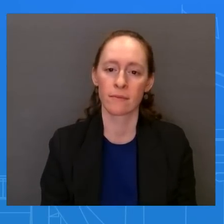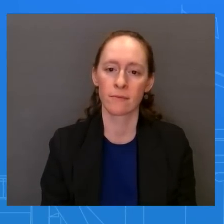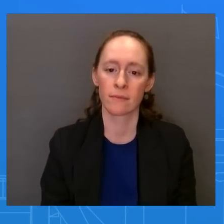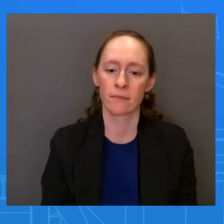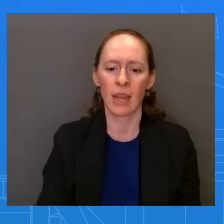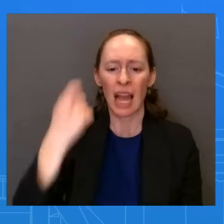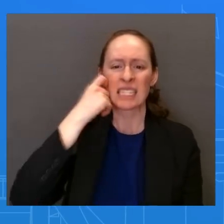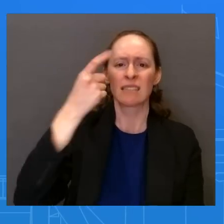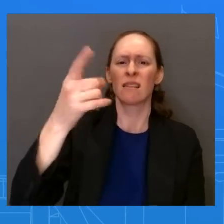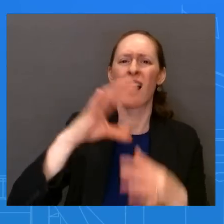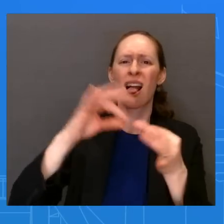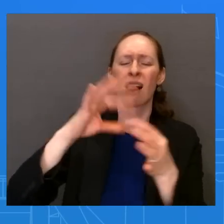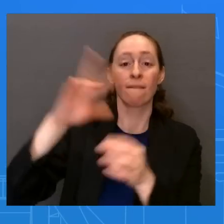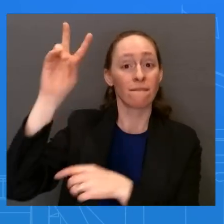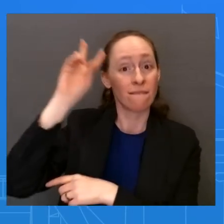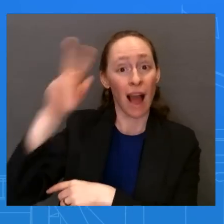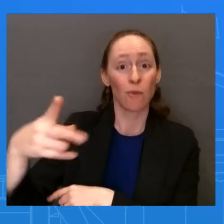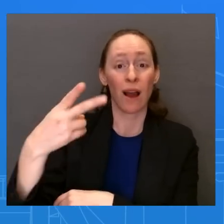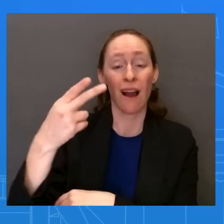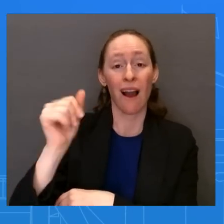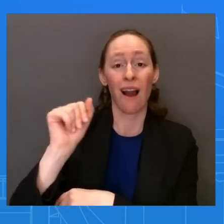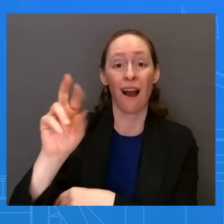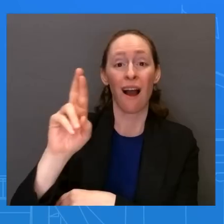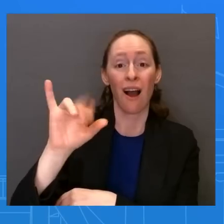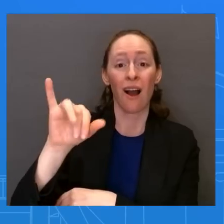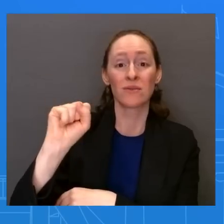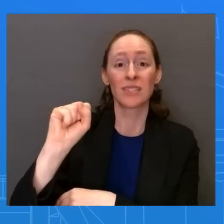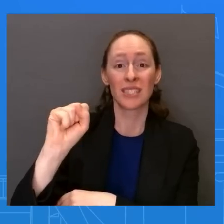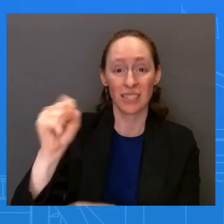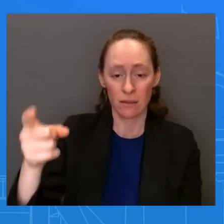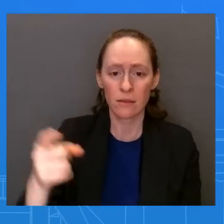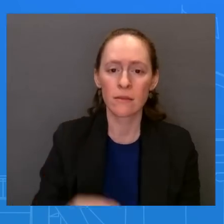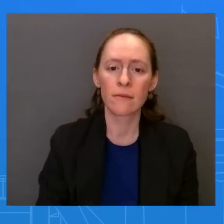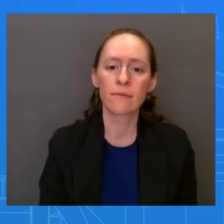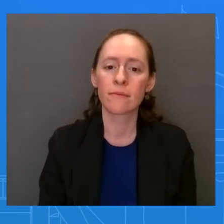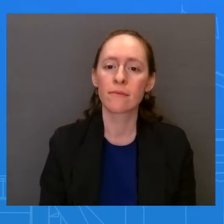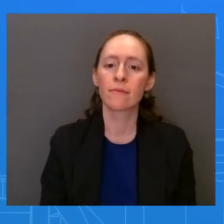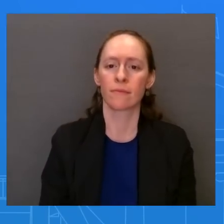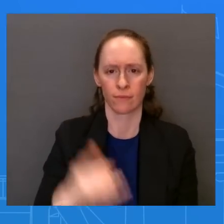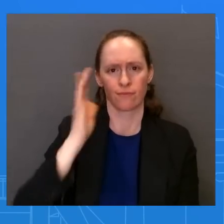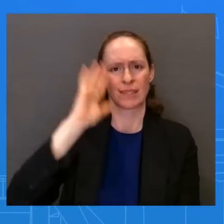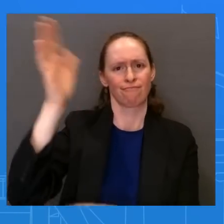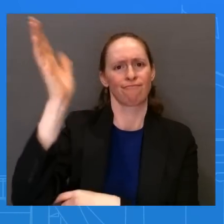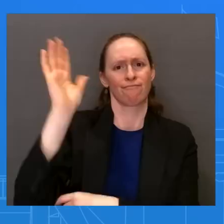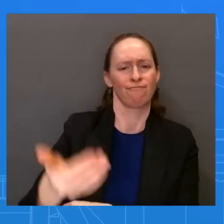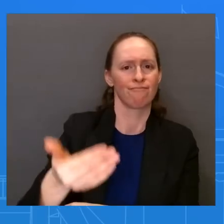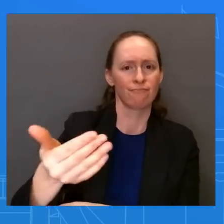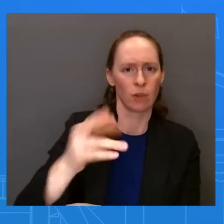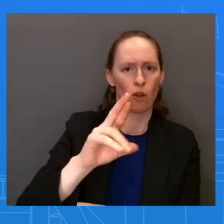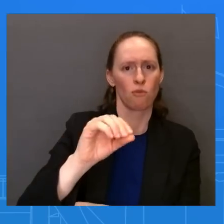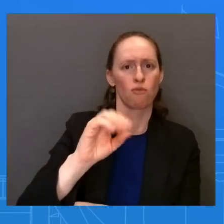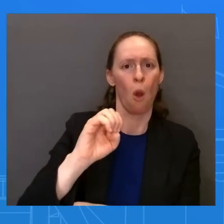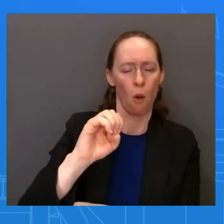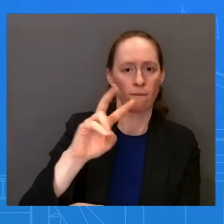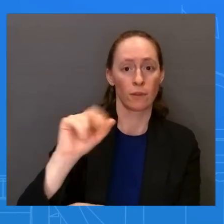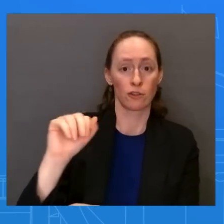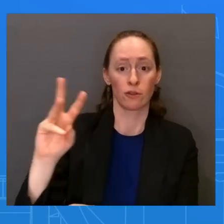of the overturning of Roe v. Wade. Is the administration going to announce any initiatives or policies for protecting abortion access,